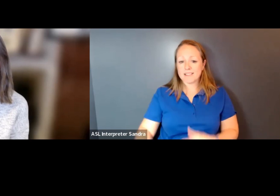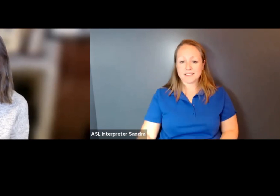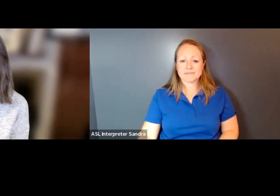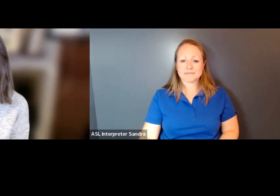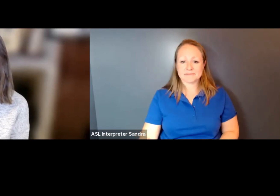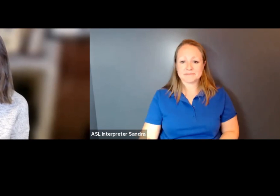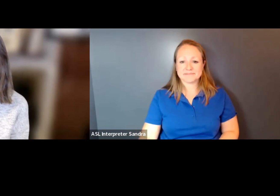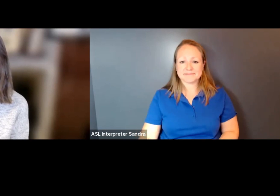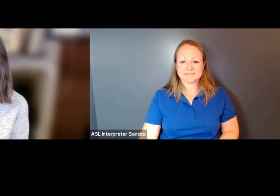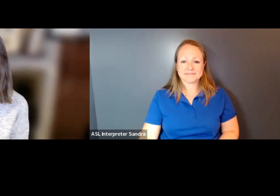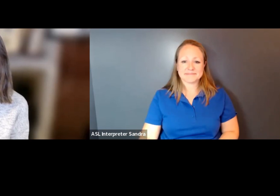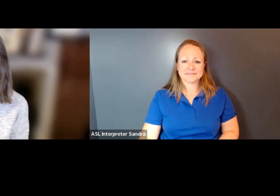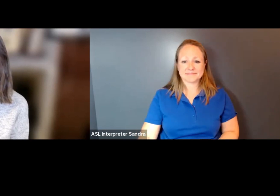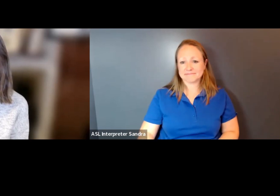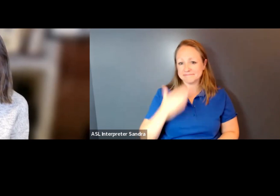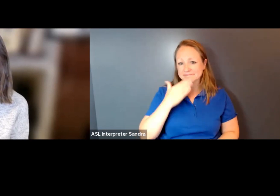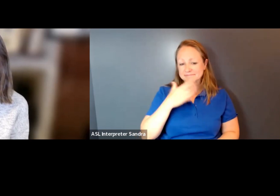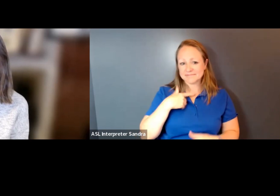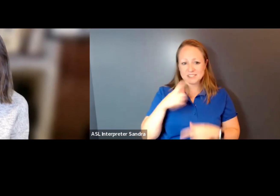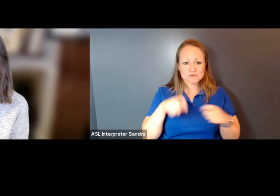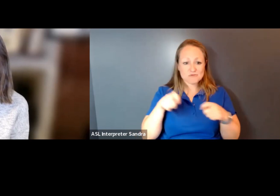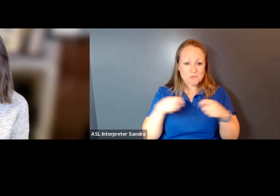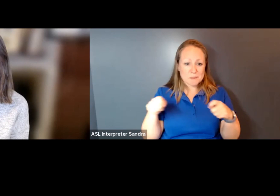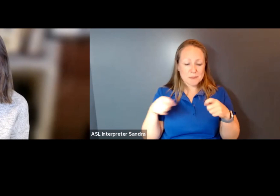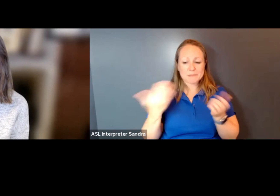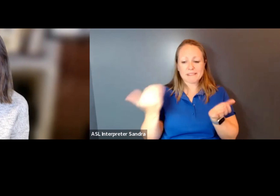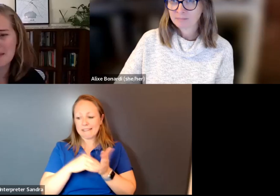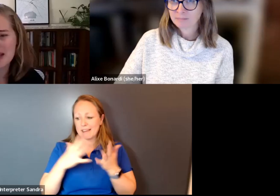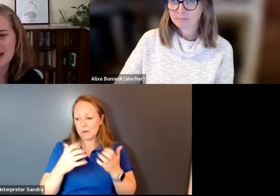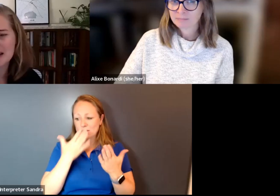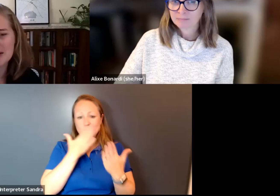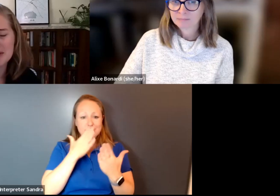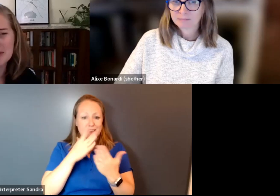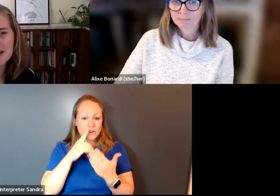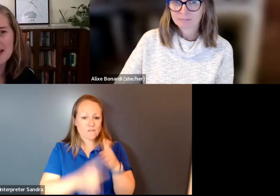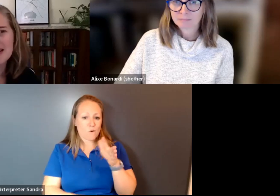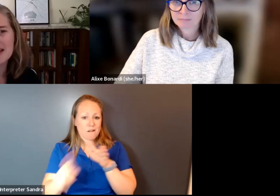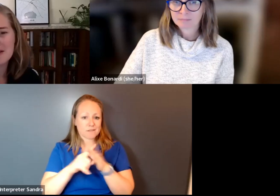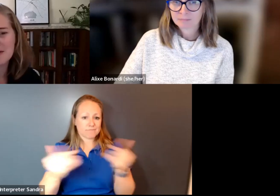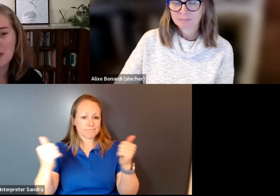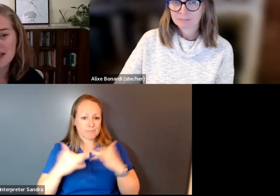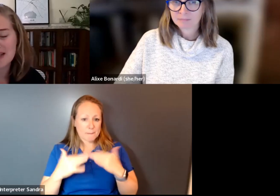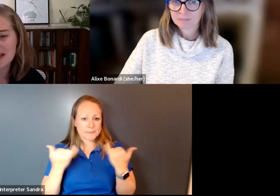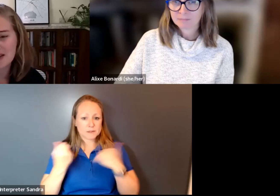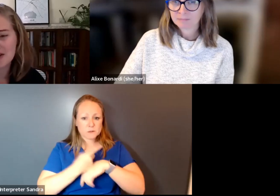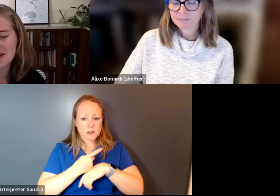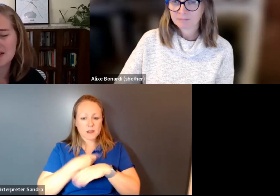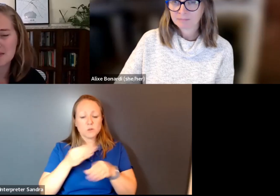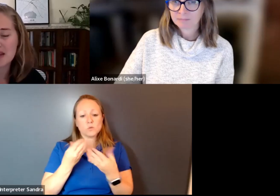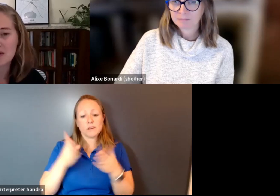Molly Morris: Thanks, Alixe. I think just to end I just want to again, thank everybody for coming here to give focus and attention to this really